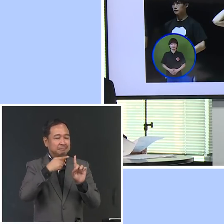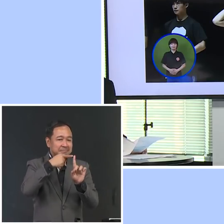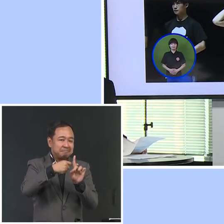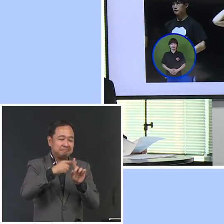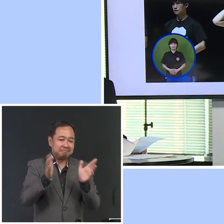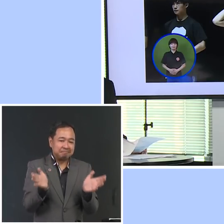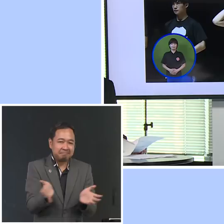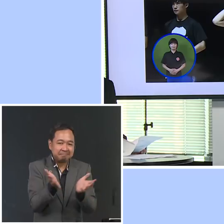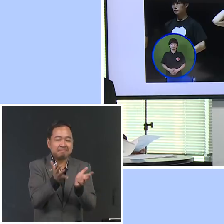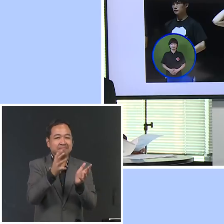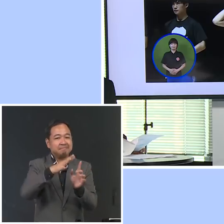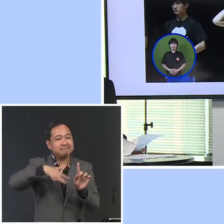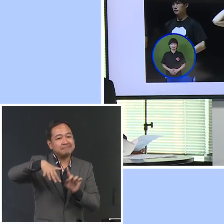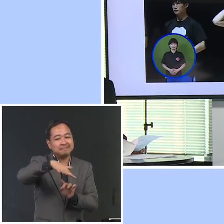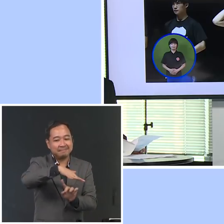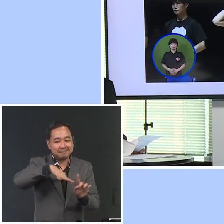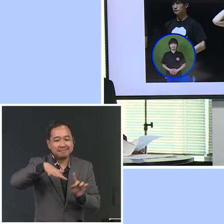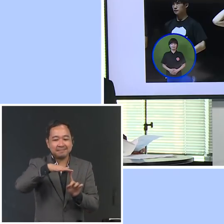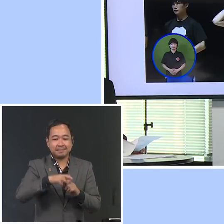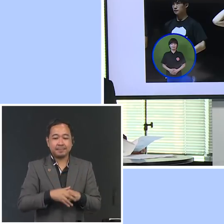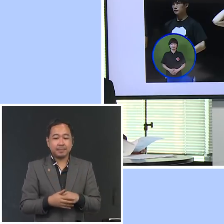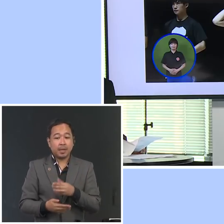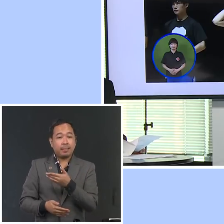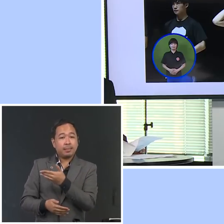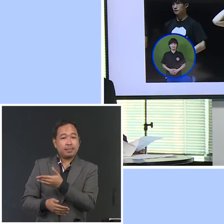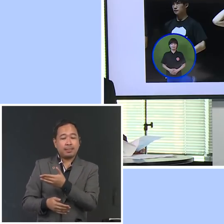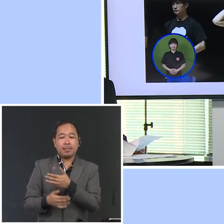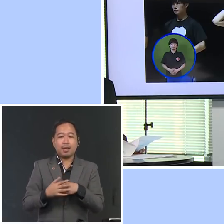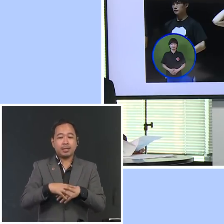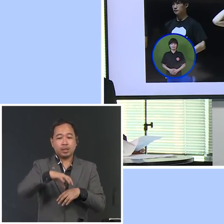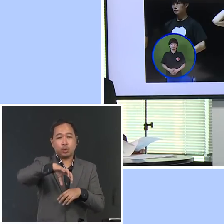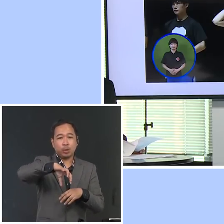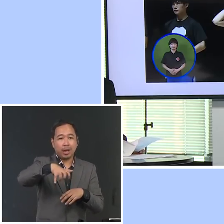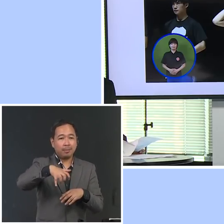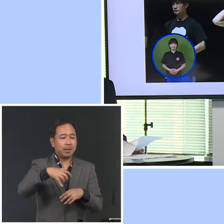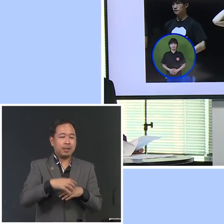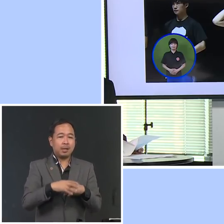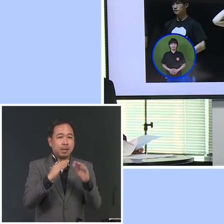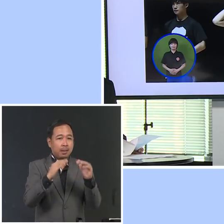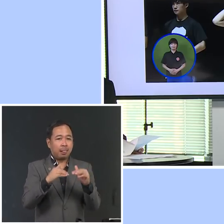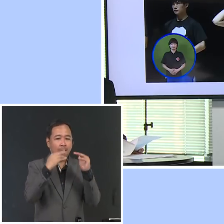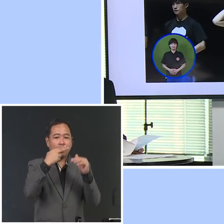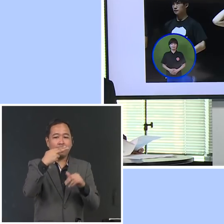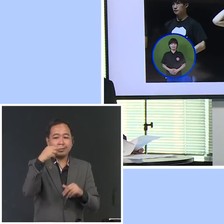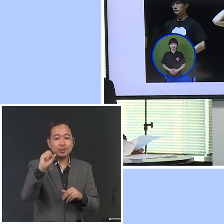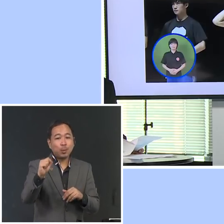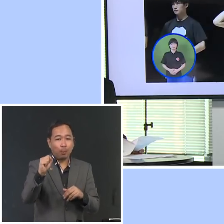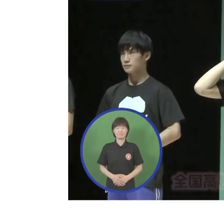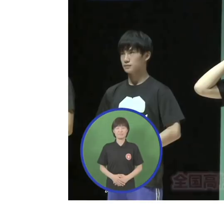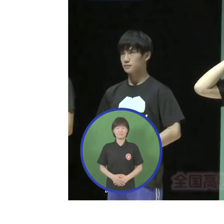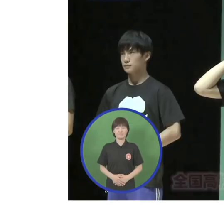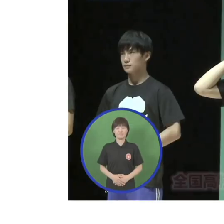people who can hear or have a hearing disability, we would like to make it possible for all of them to enjoy the tourism.